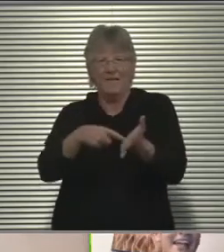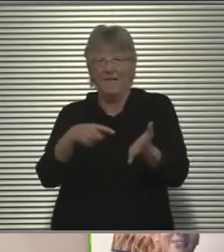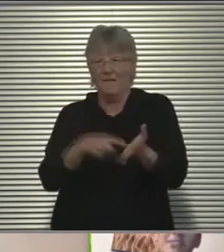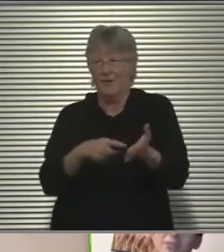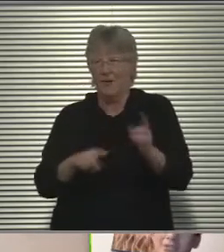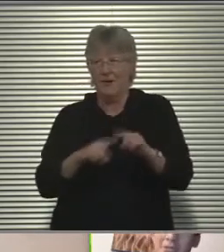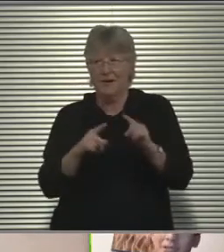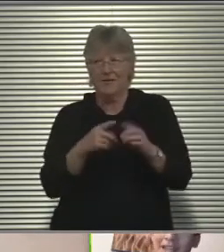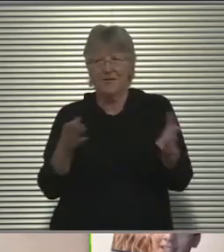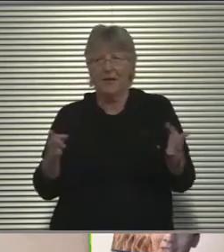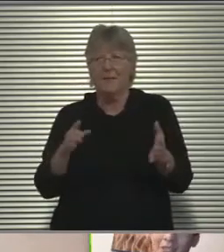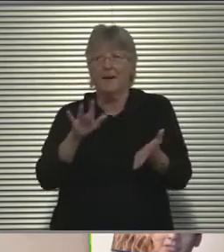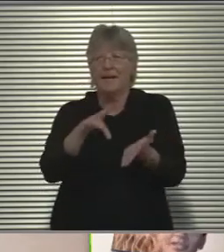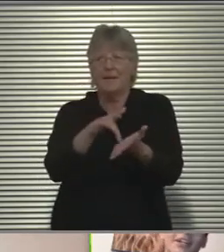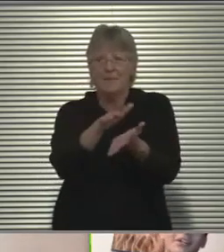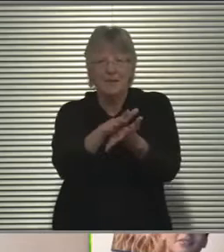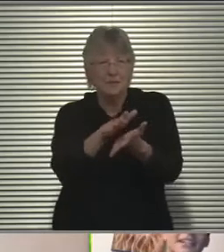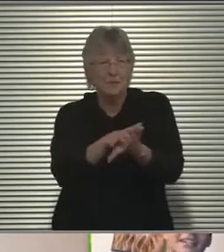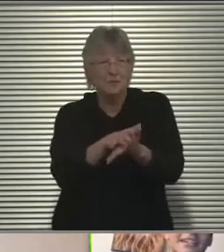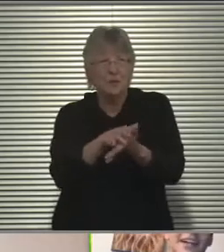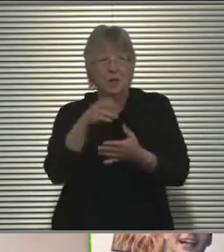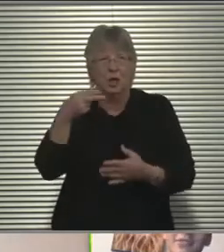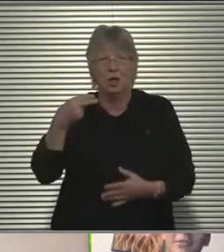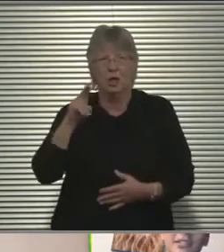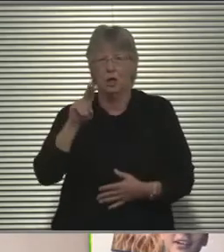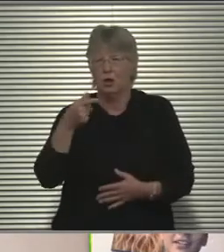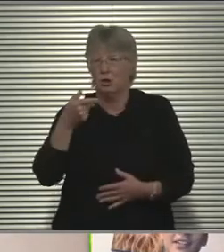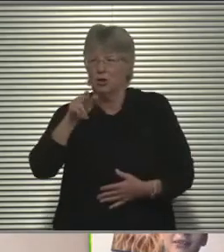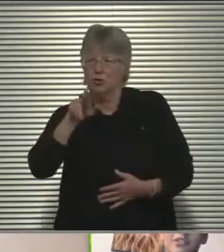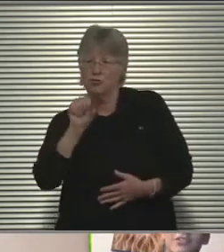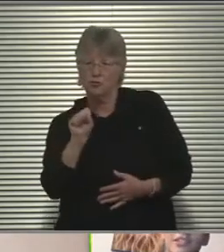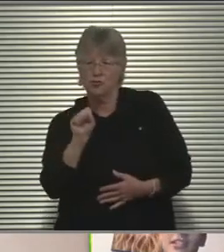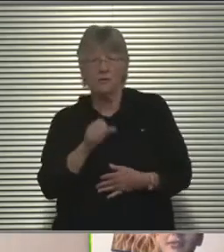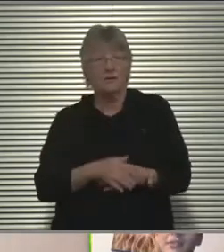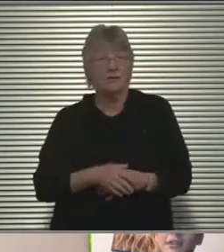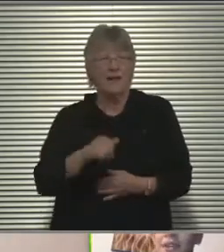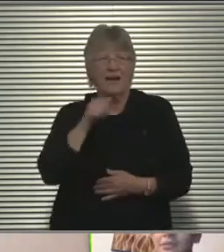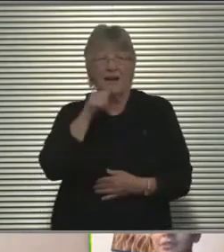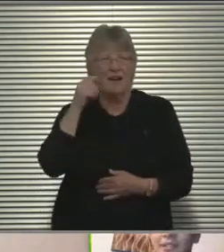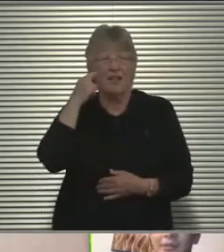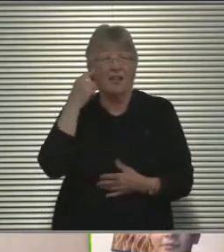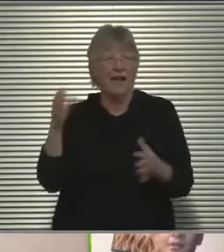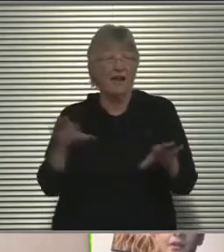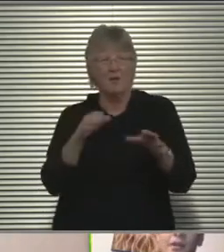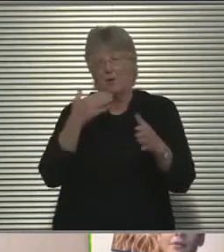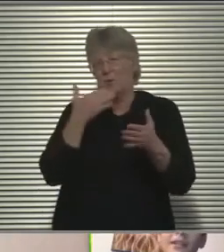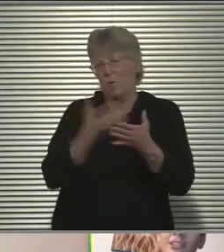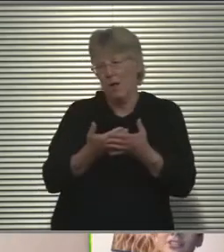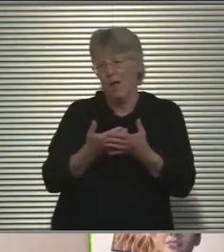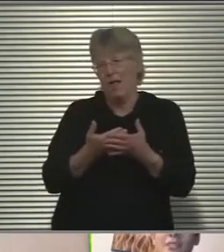And even in middle school at Hughes, I never really thought that I would be doing everything that, you know, I am doing right now.